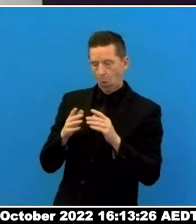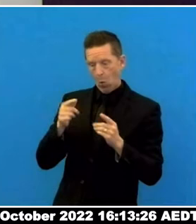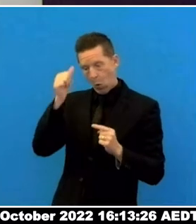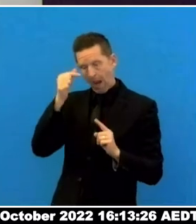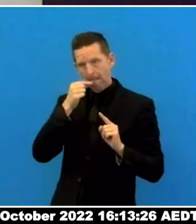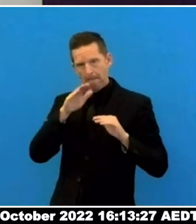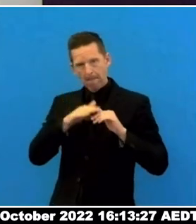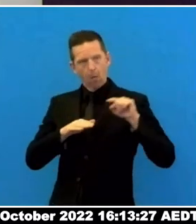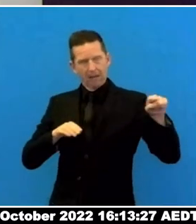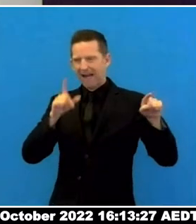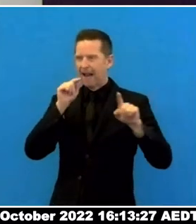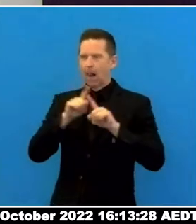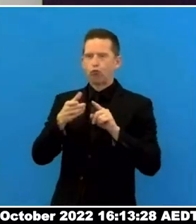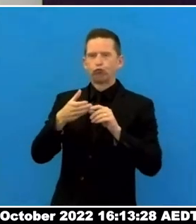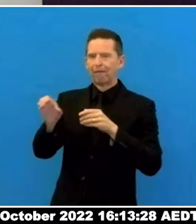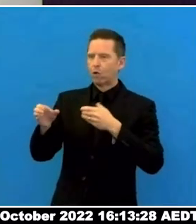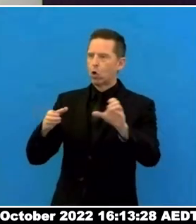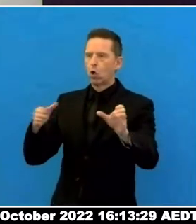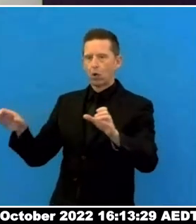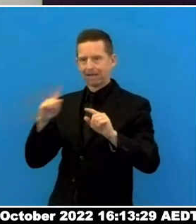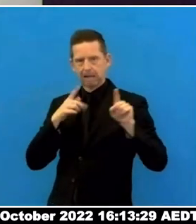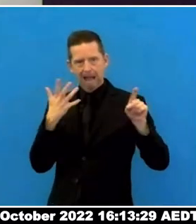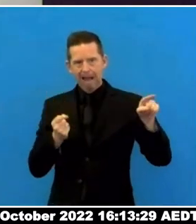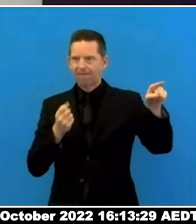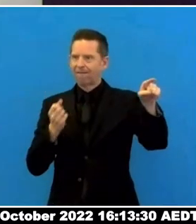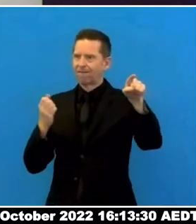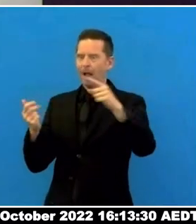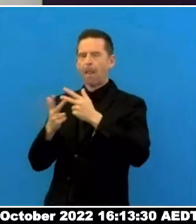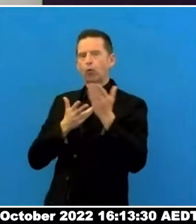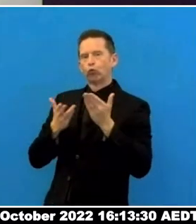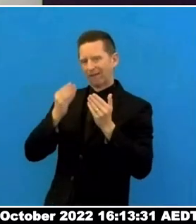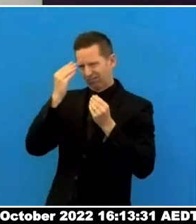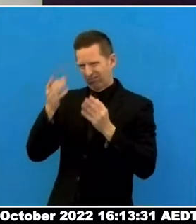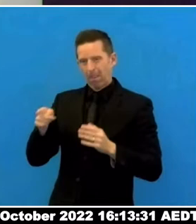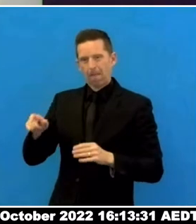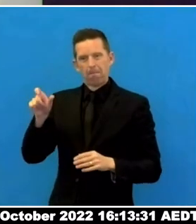So, they can provide that information to the individuals, and it's it will,